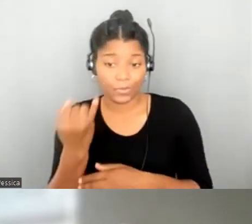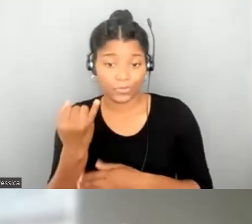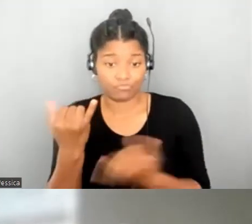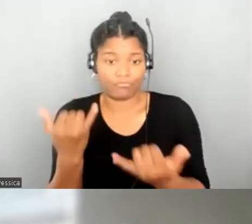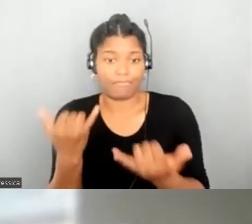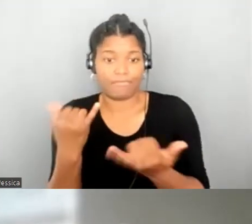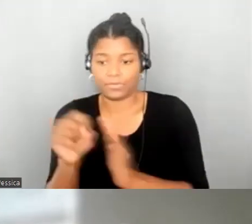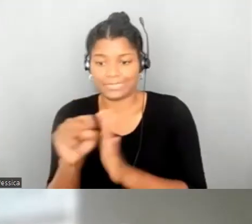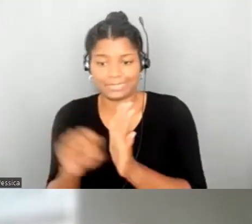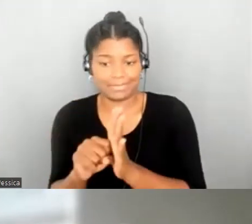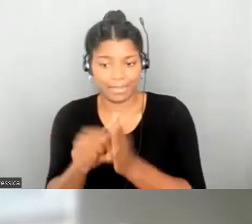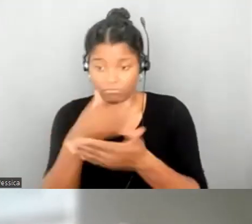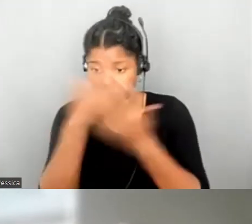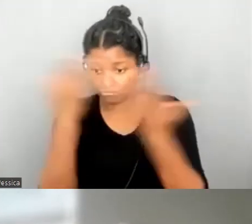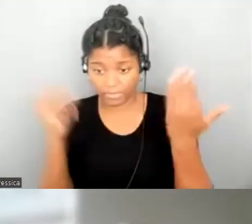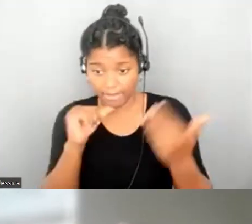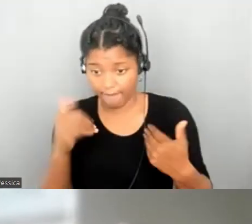have a program similar to Return to Community?